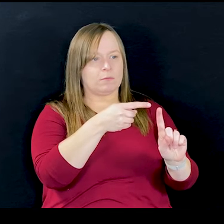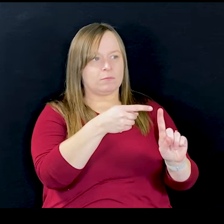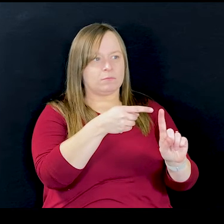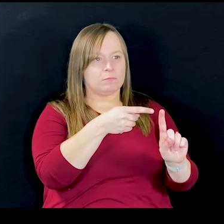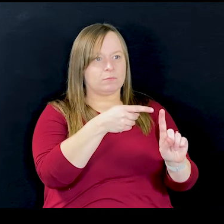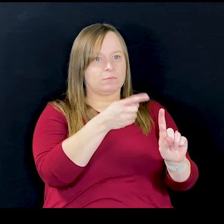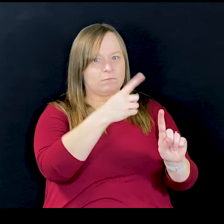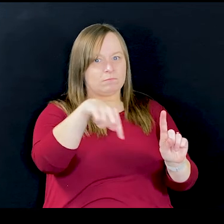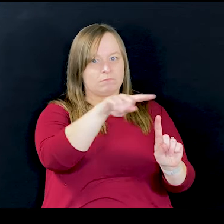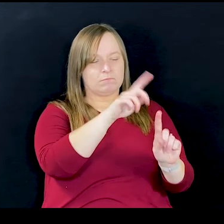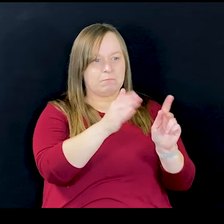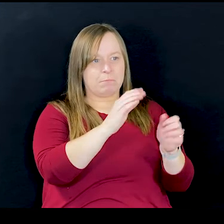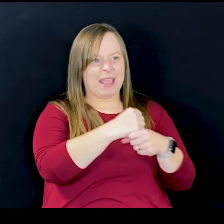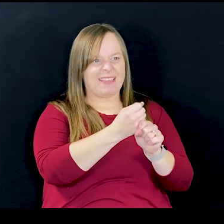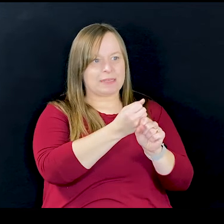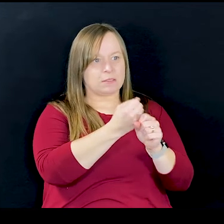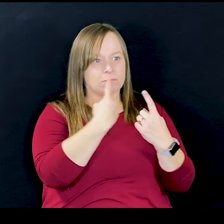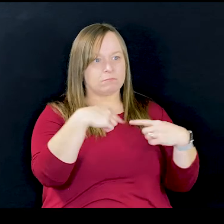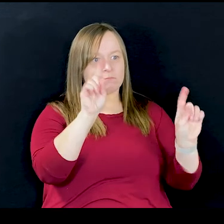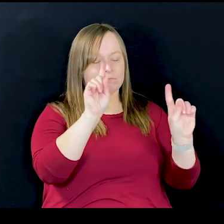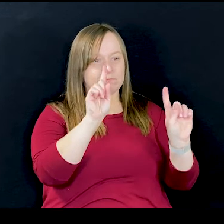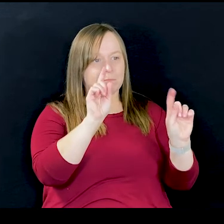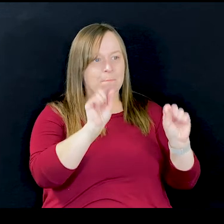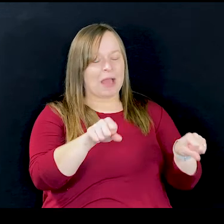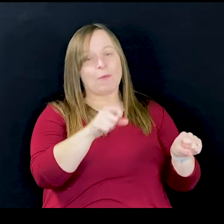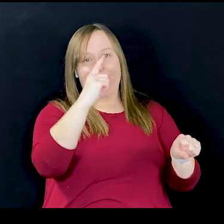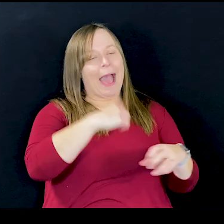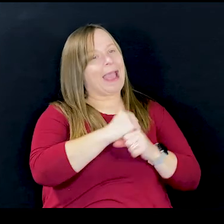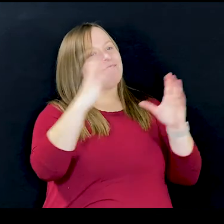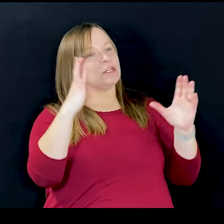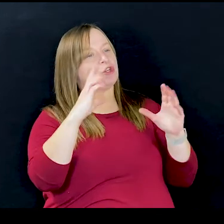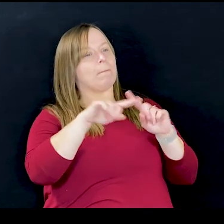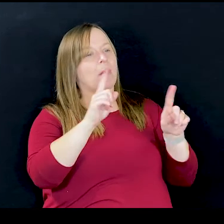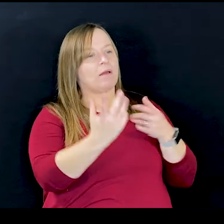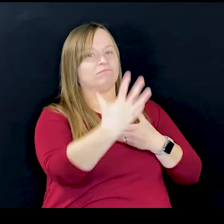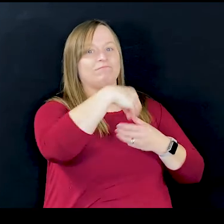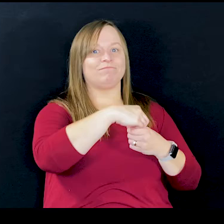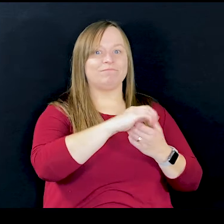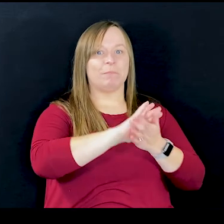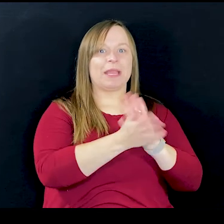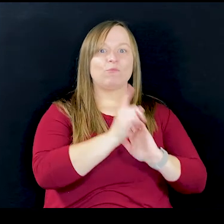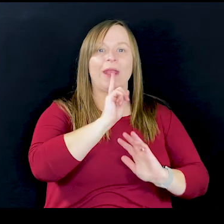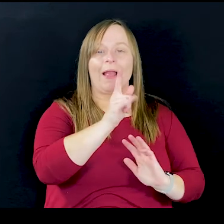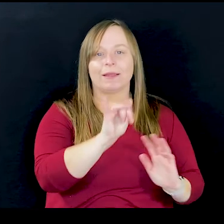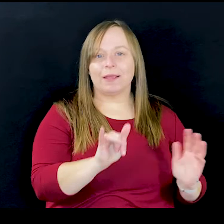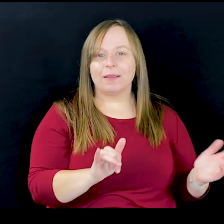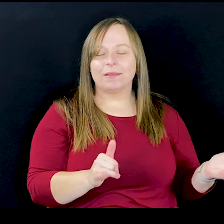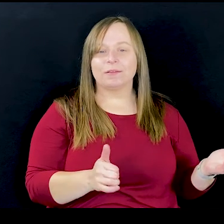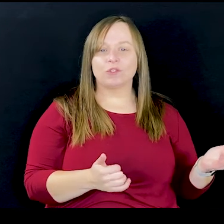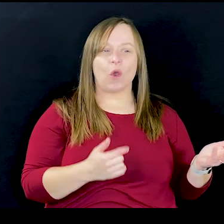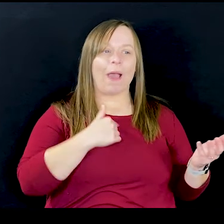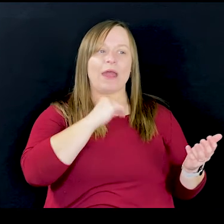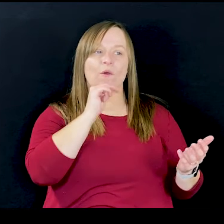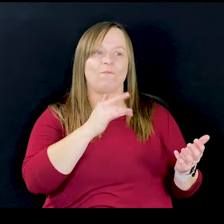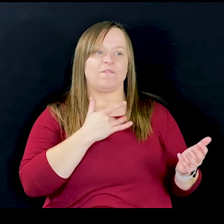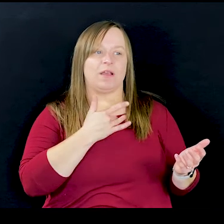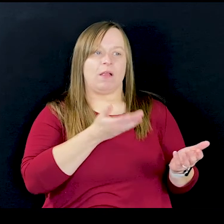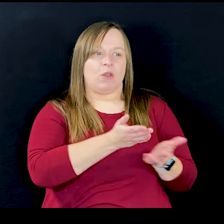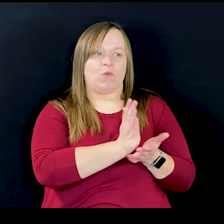out the people who made this possible. And I had the vision, but they made it a reality. So I don't feel like it would be right